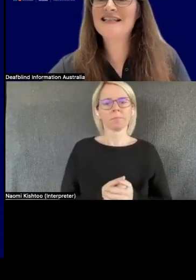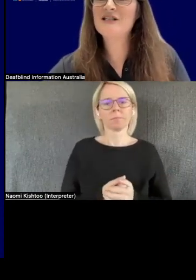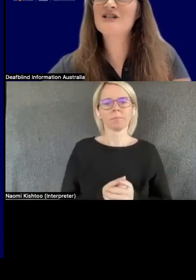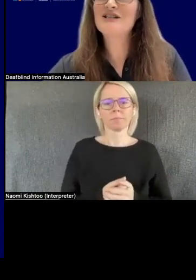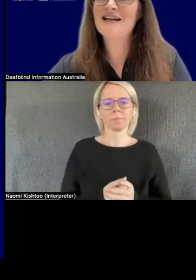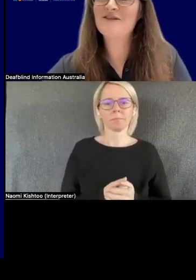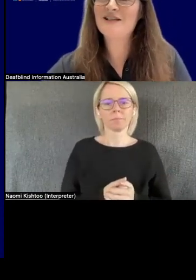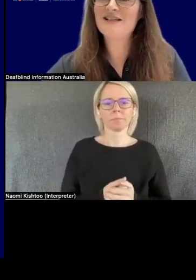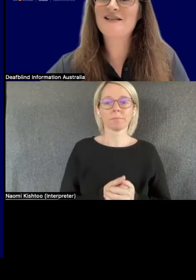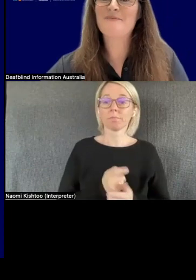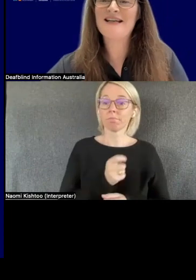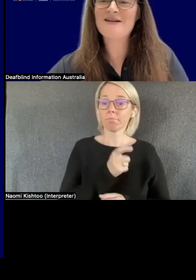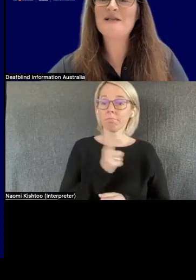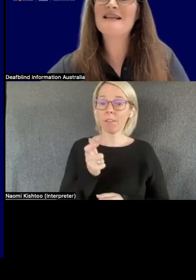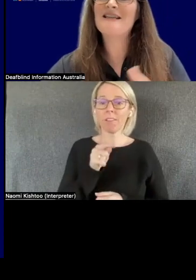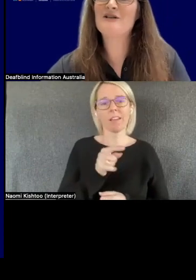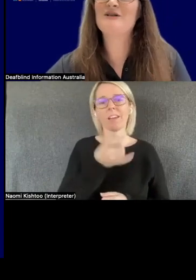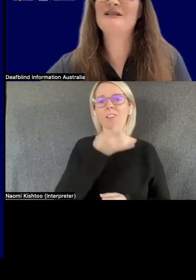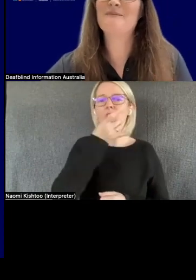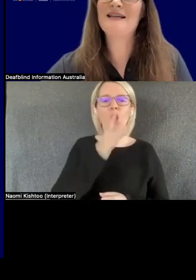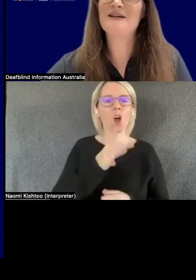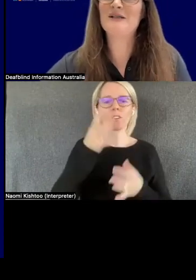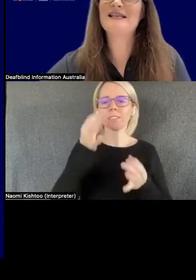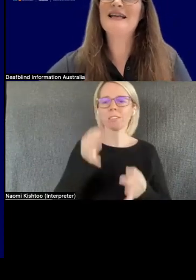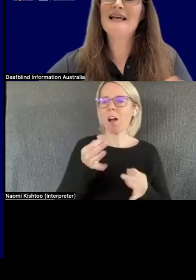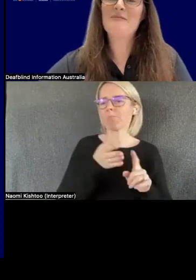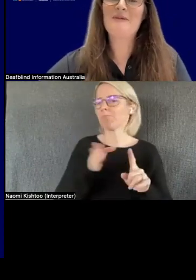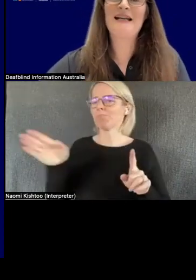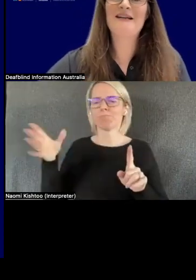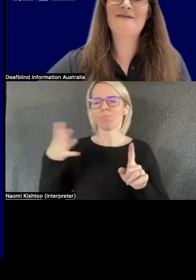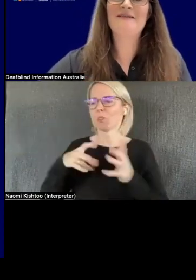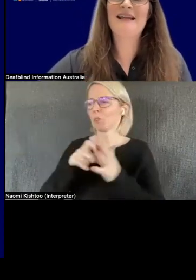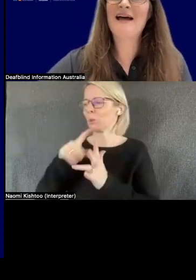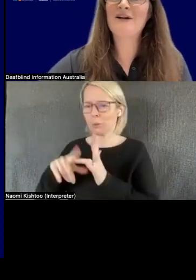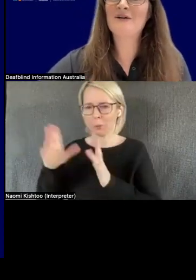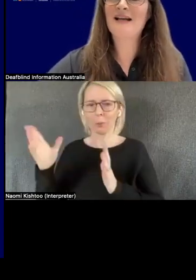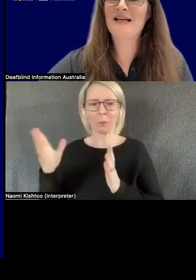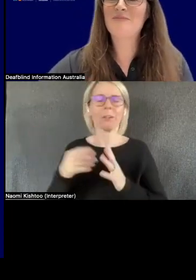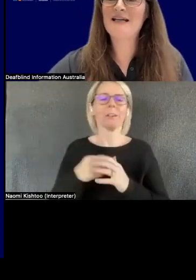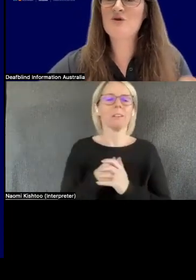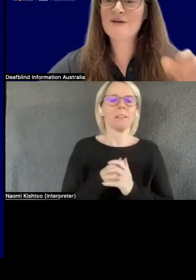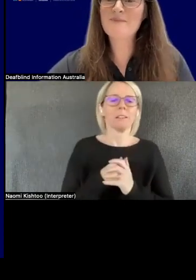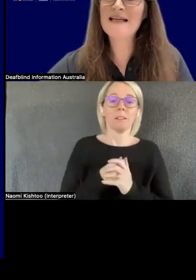attention diverts to something else and they do something else, but if the adult had been gripping